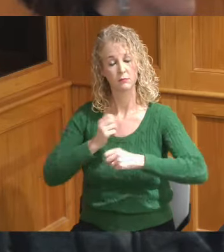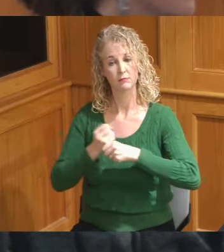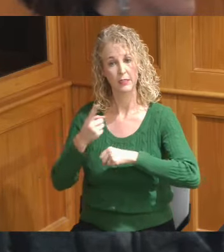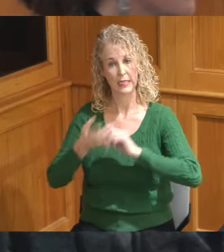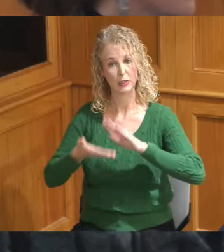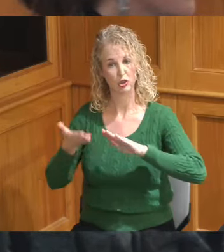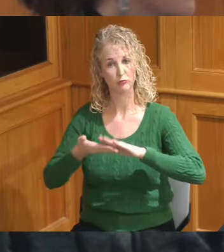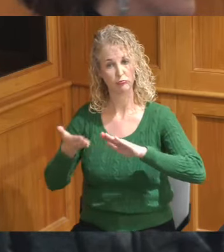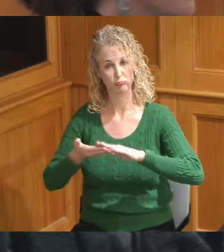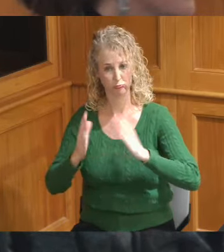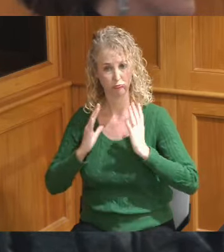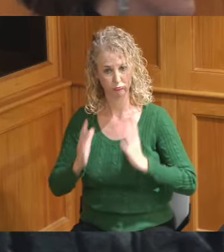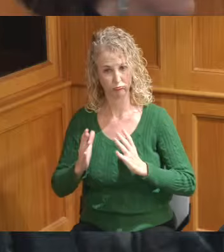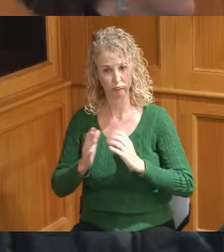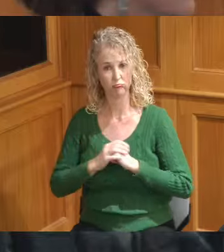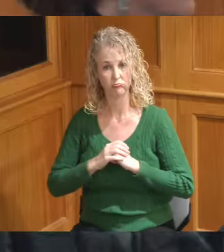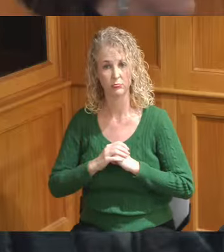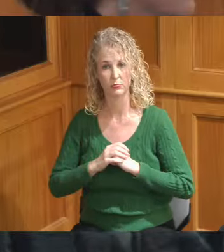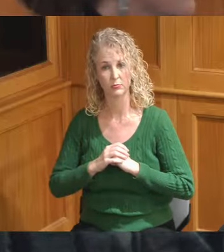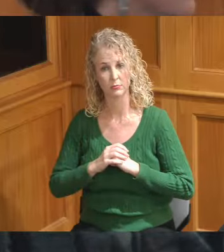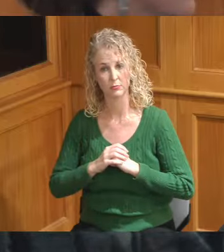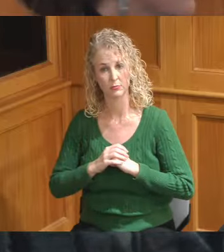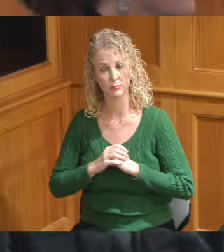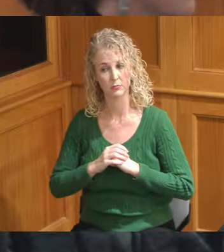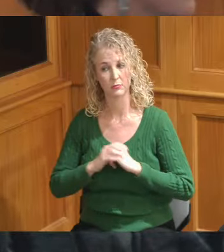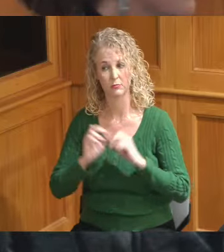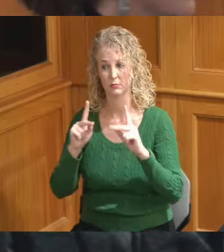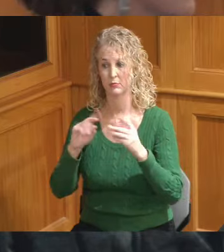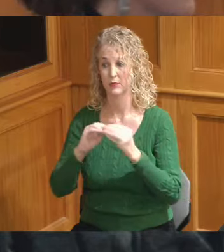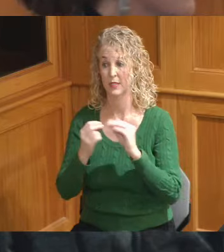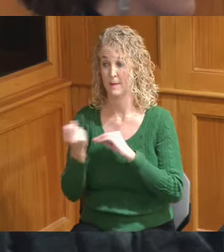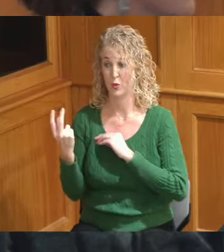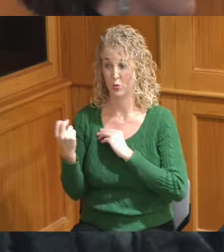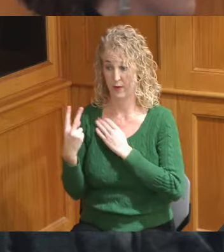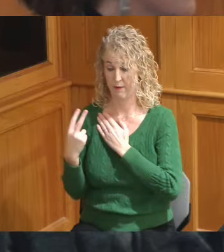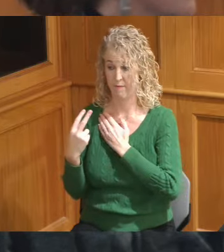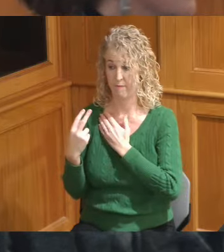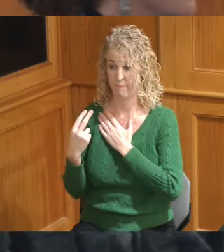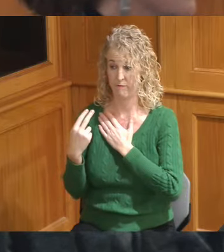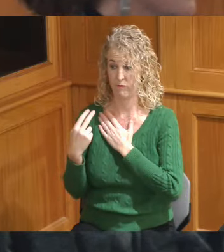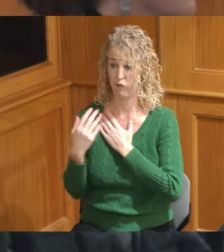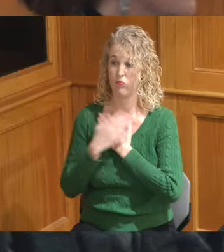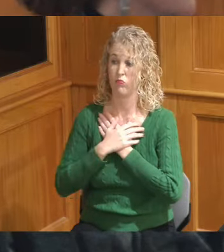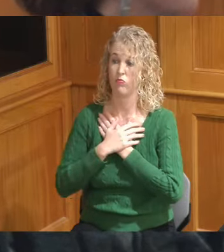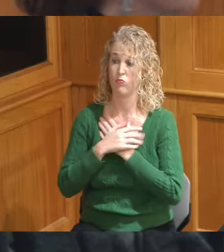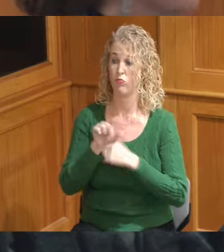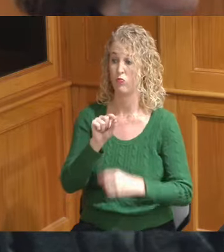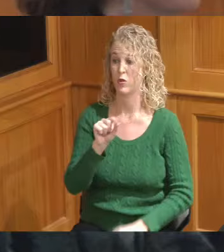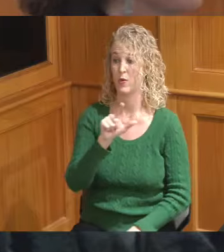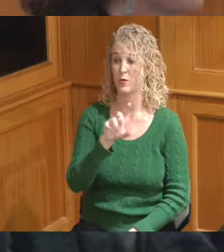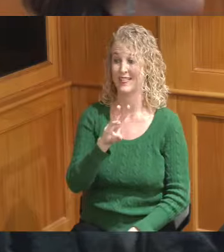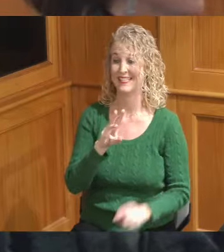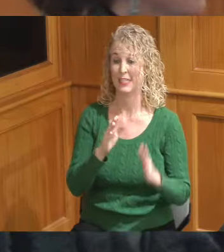district's activities. moving on to the last item, item 12. This is our 2026 to 2030 Capital